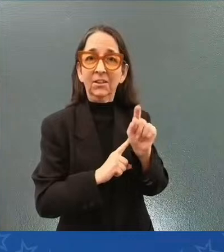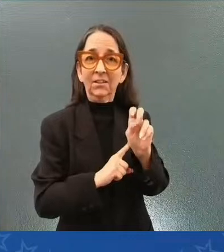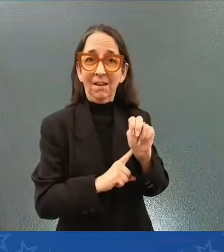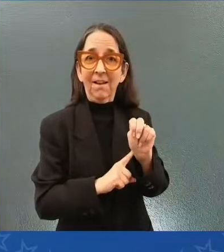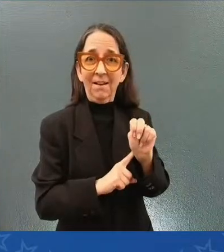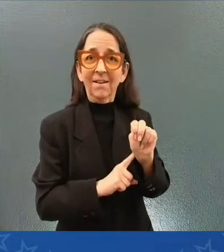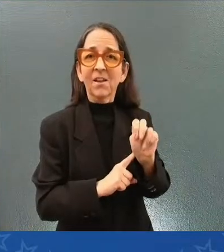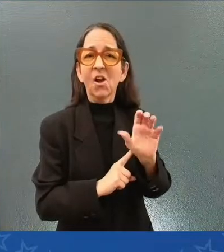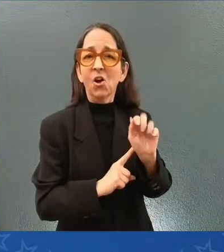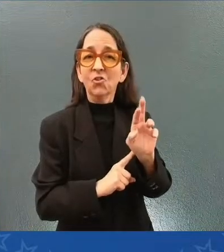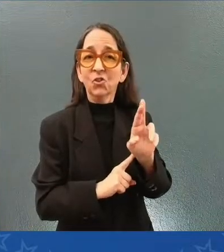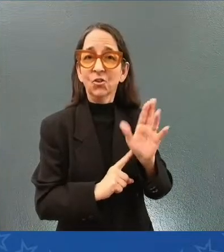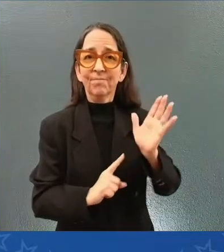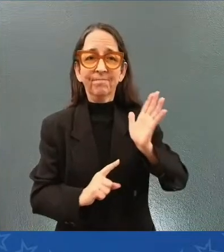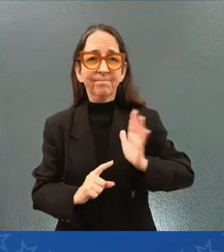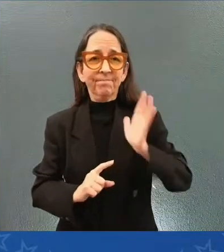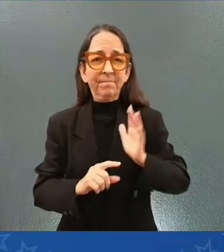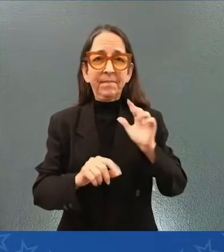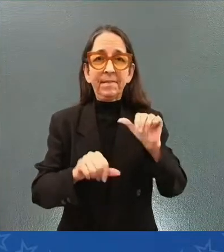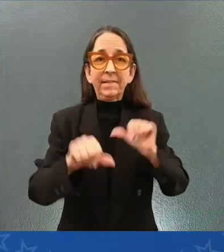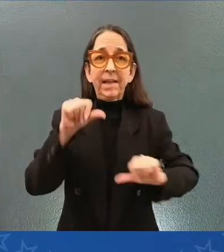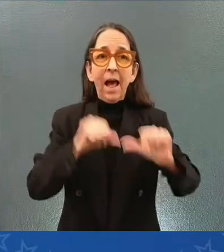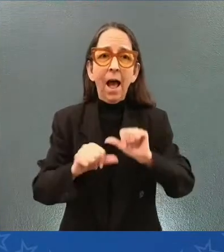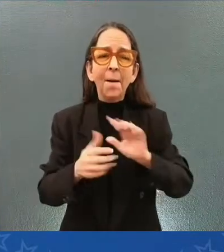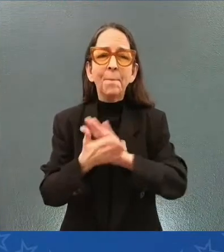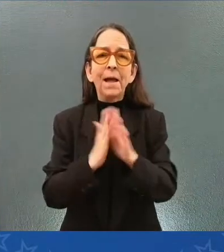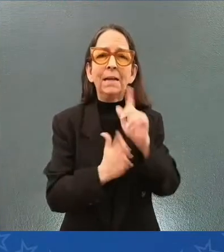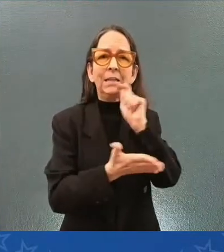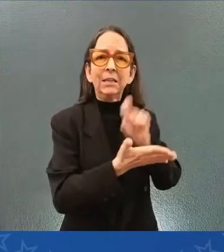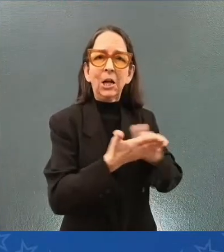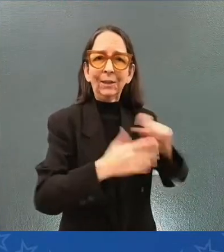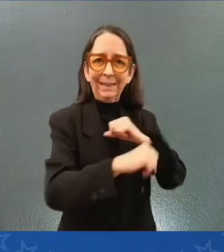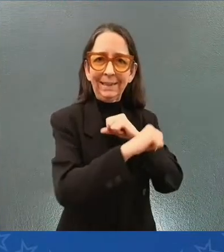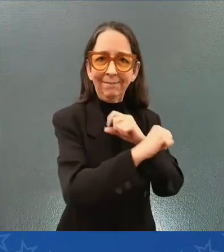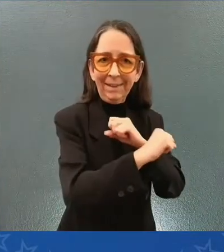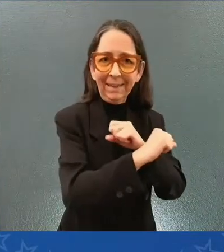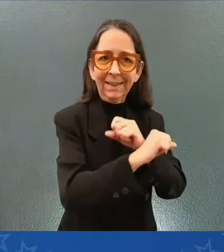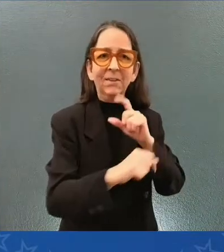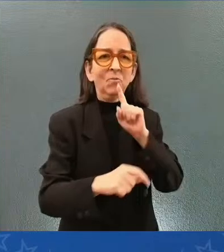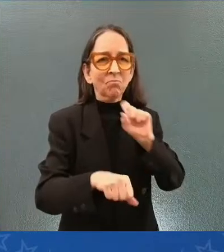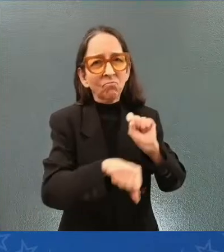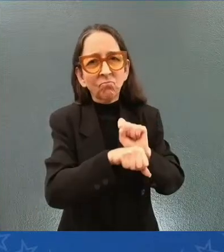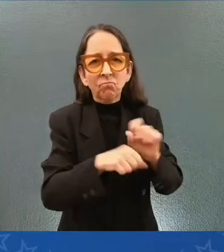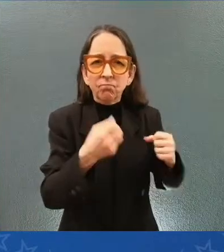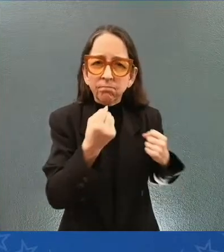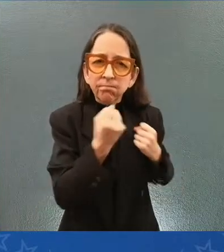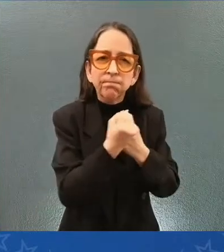Ash Carter was a true patriot. Over four decades in and out of the Pentagon, he was a key leader, thinker,